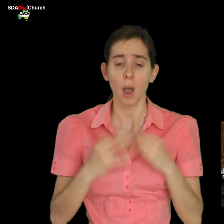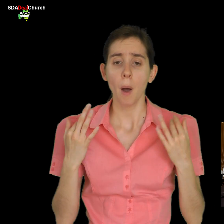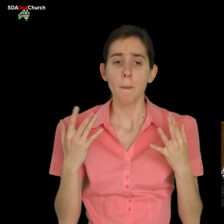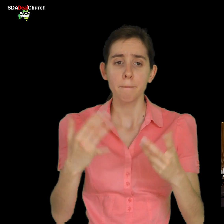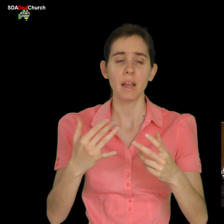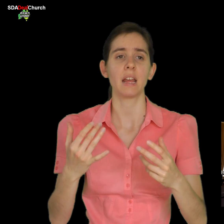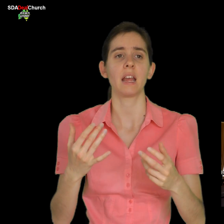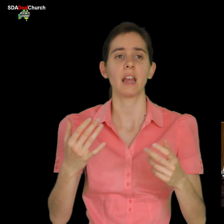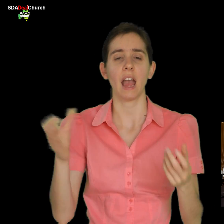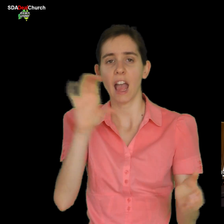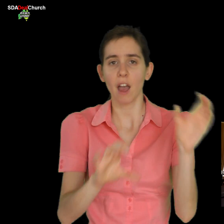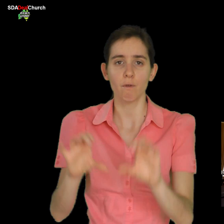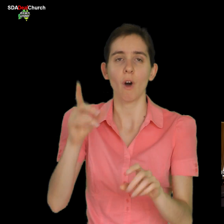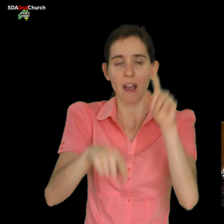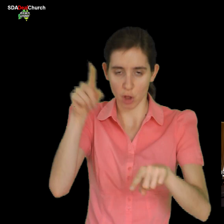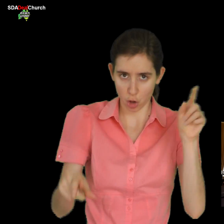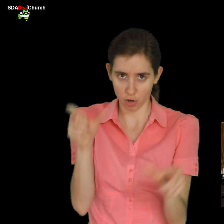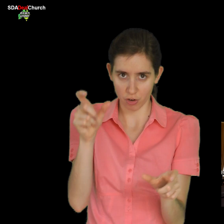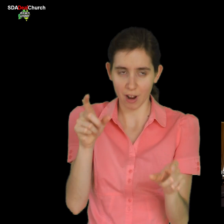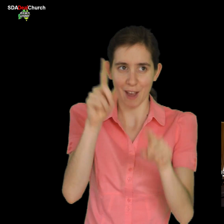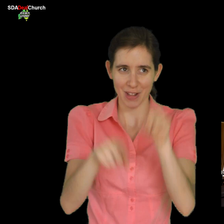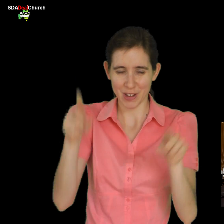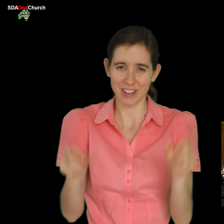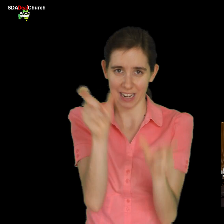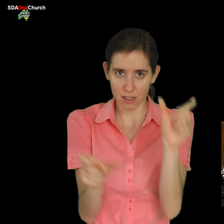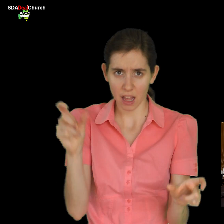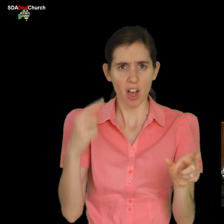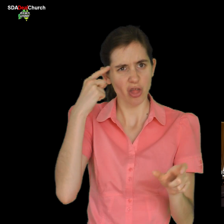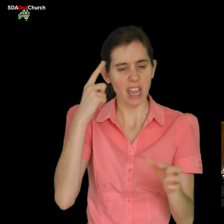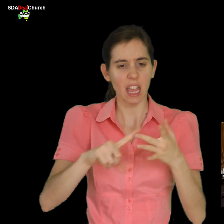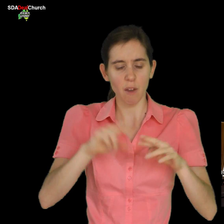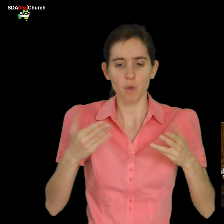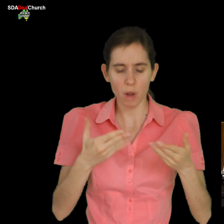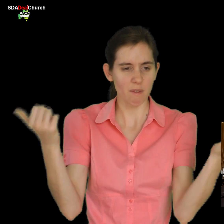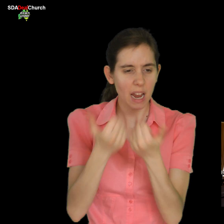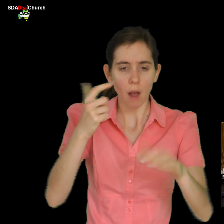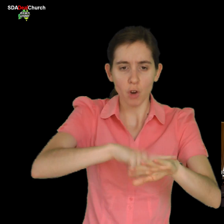given a long enough time, such small changes can eventually lead to the